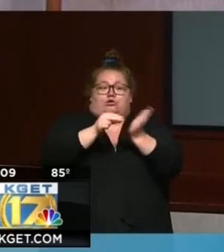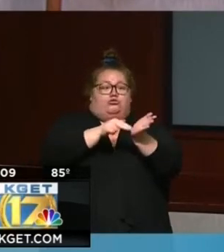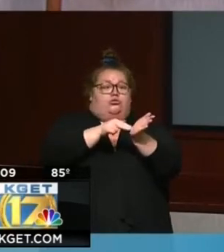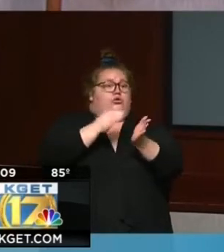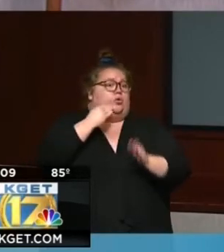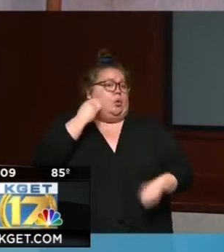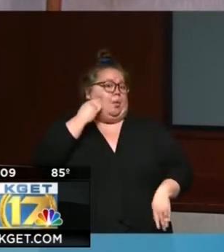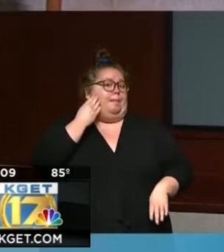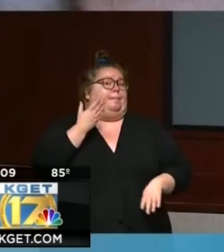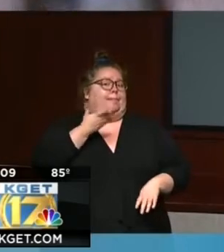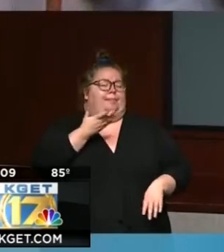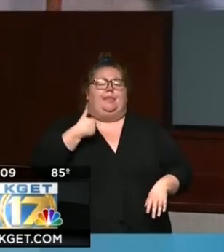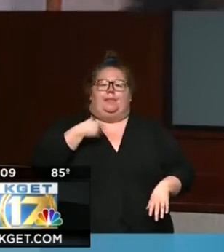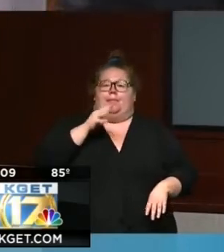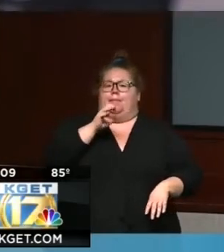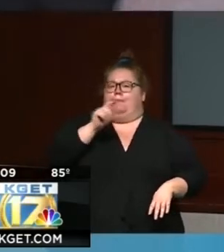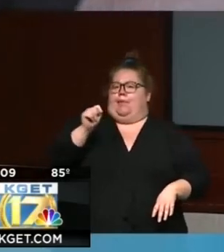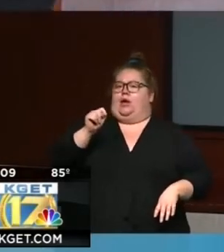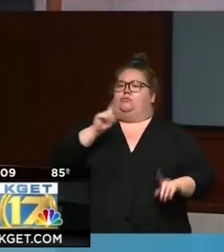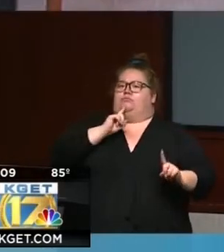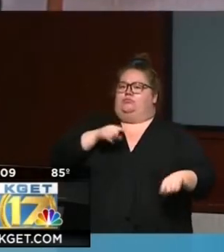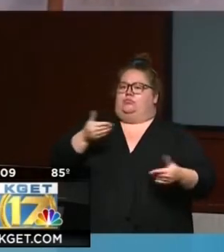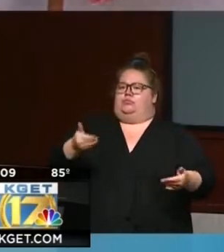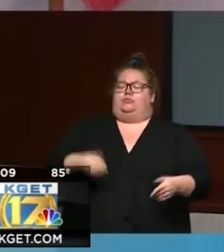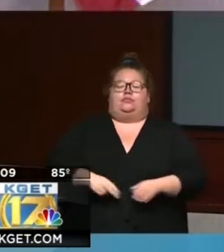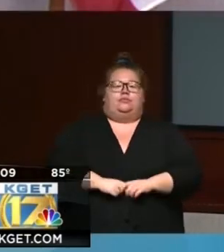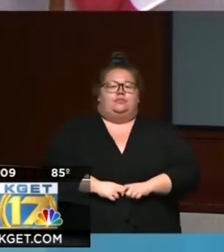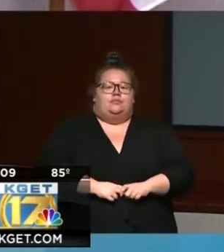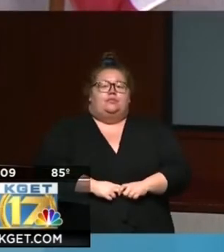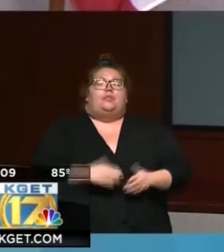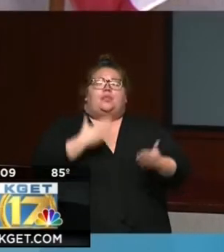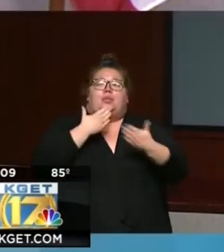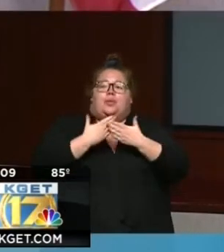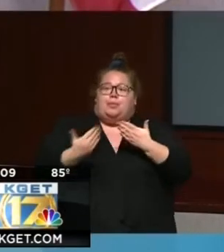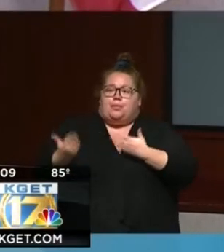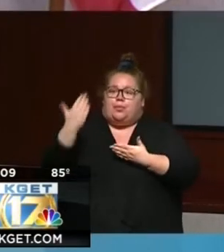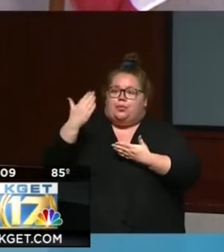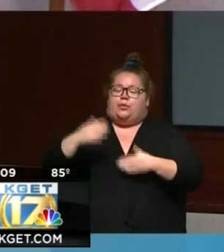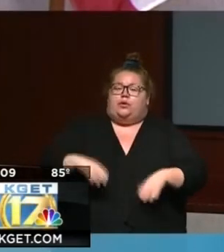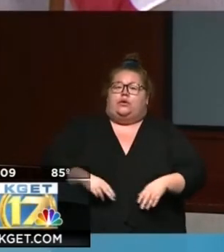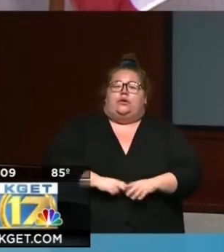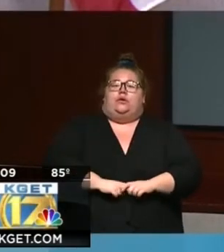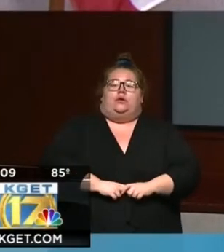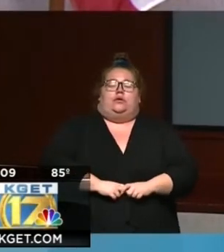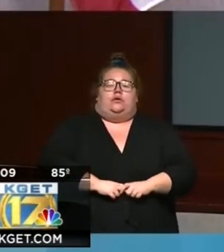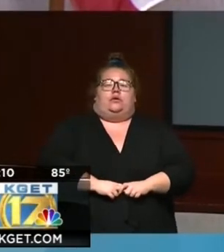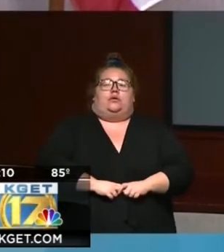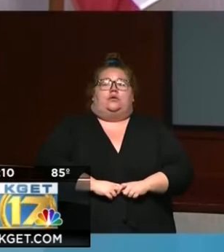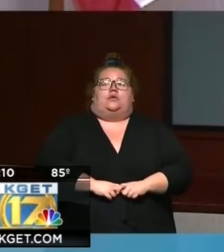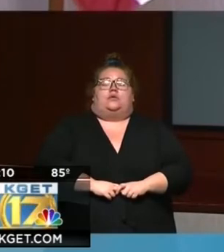AND ARE THERE ANY UPDATES ON THE SKILLED NURSING FACILITIES?